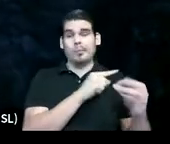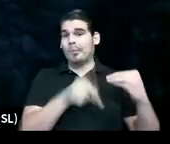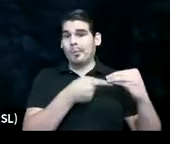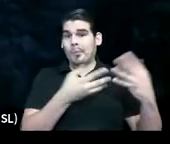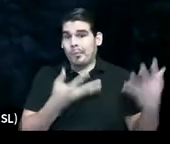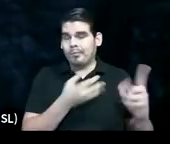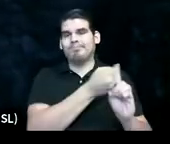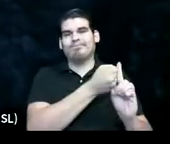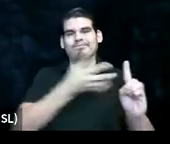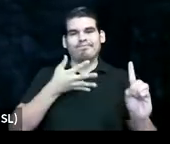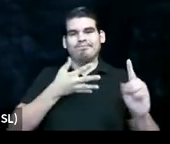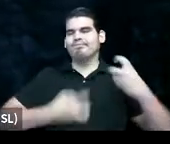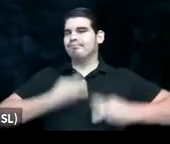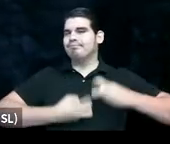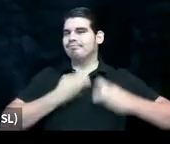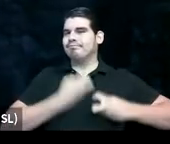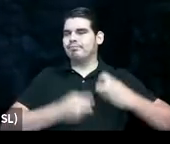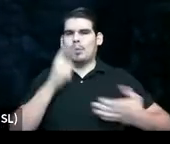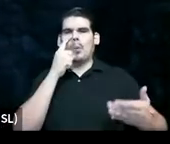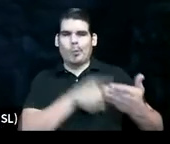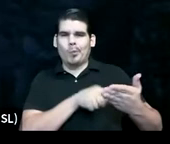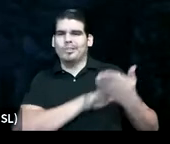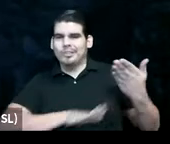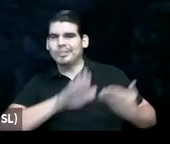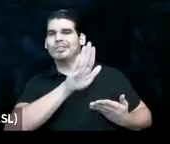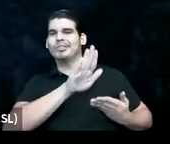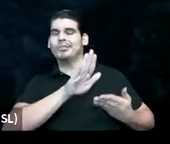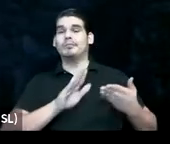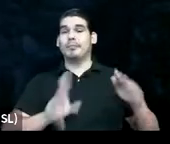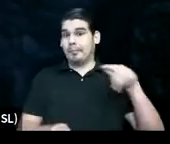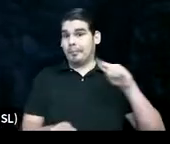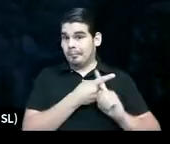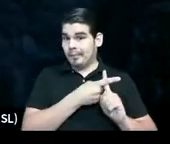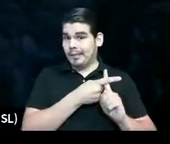what you would like the SSCCC to do about the issue on campuses.